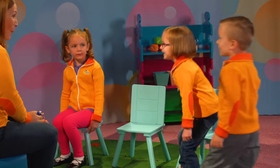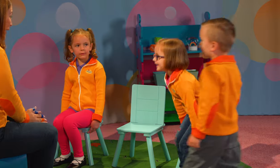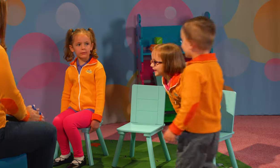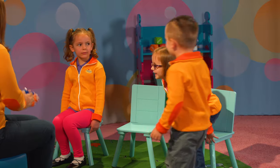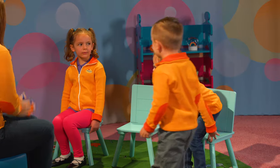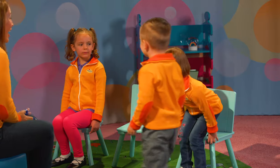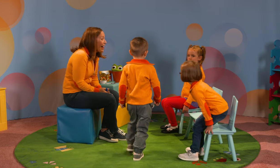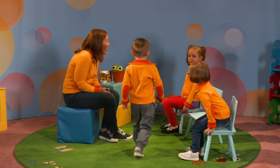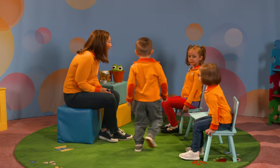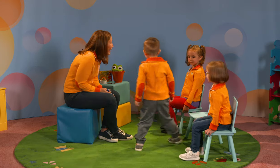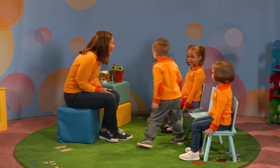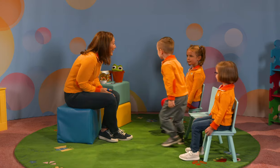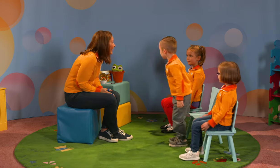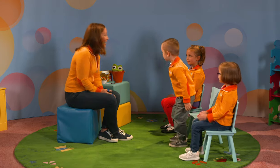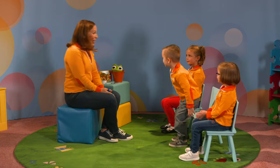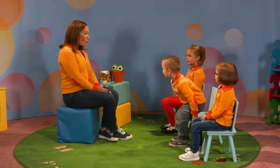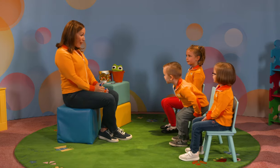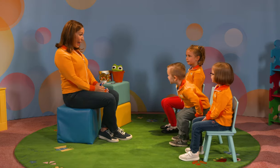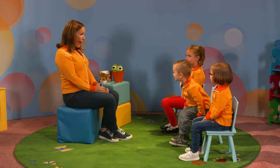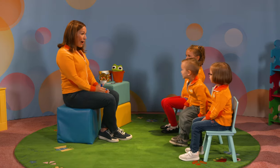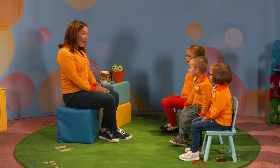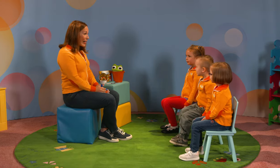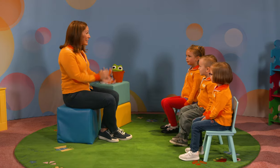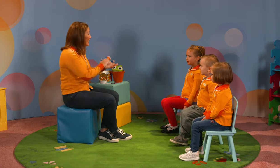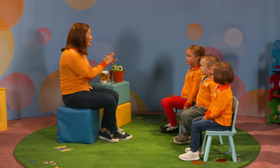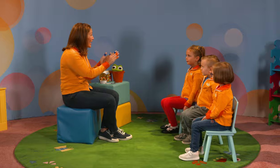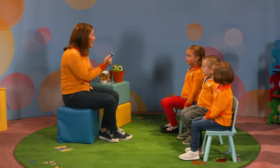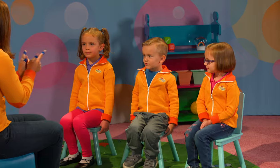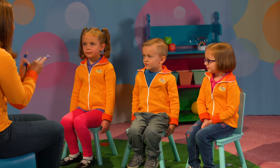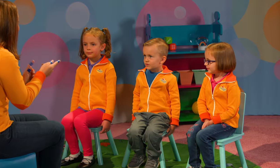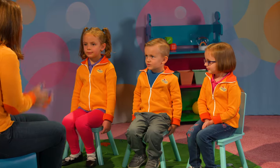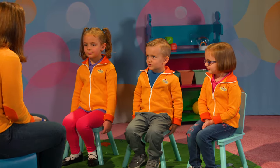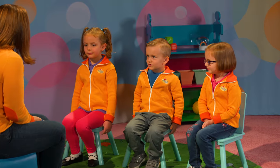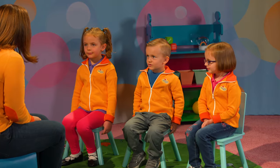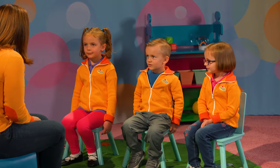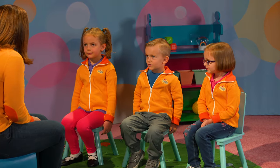Oh my goodness, hi. Wow! It's so nice to meet you.